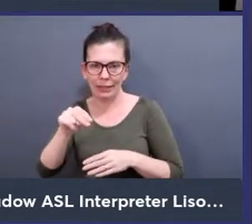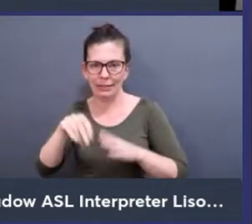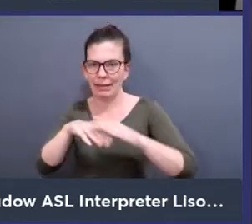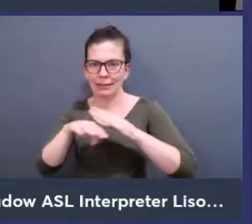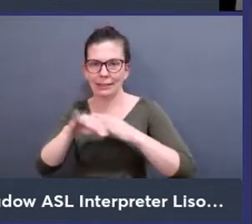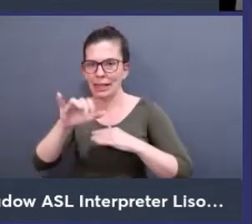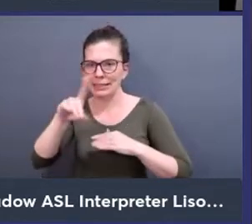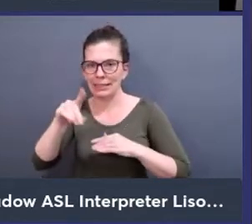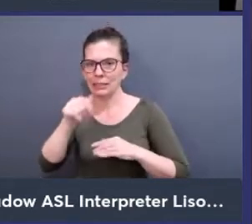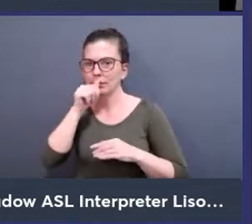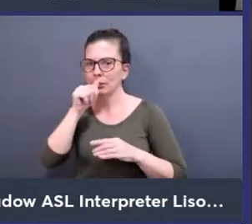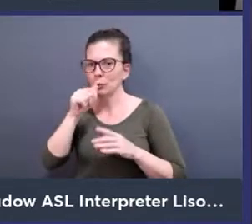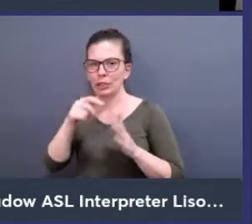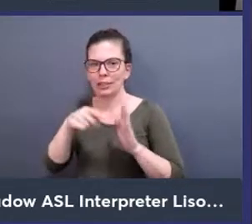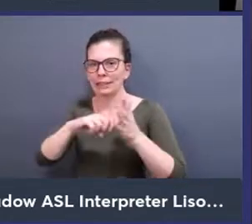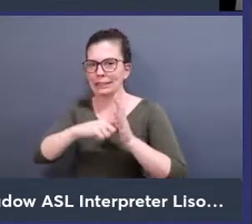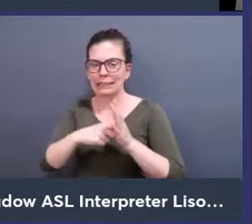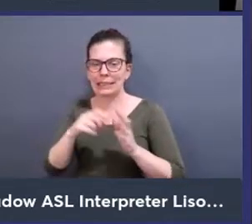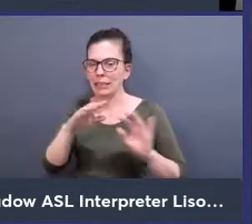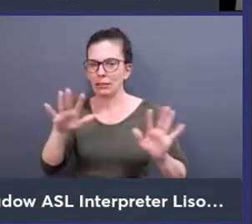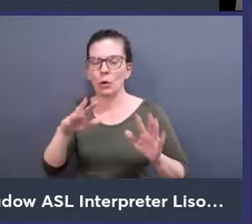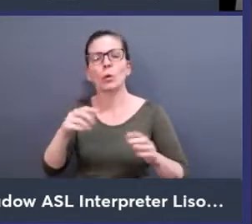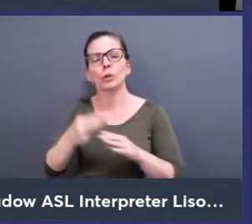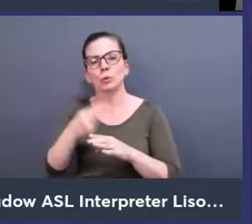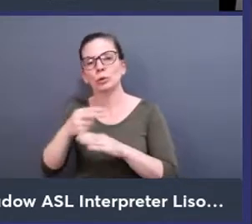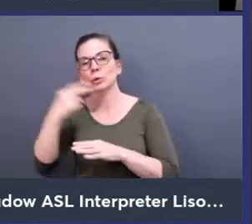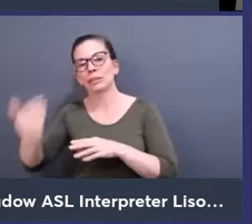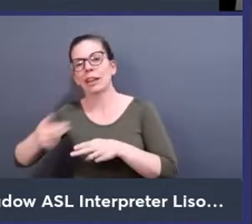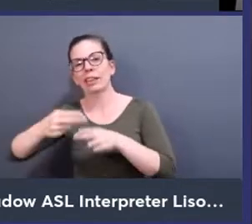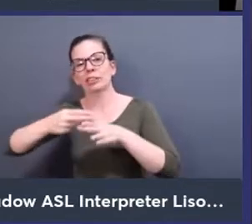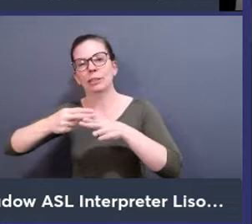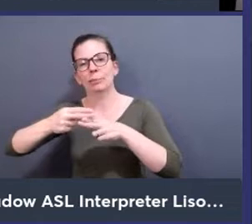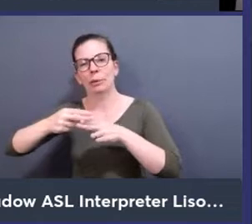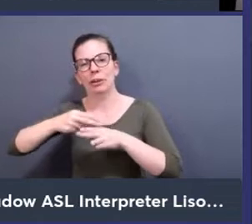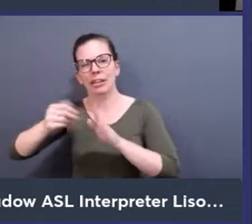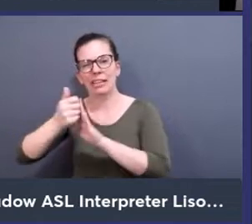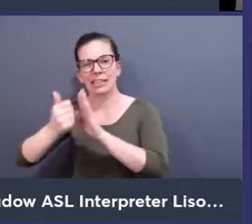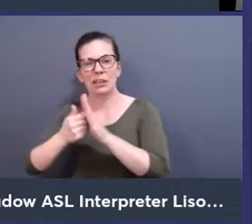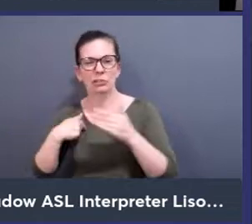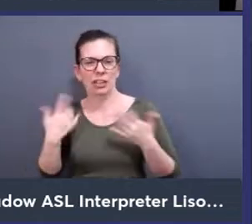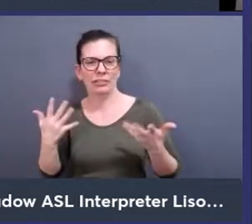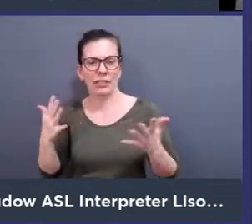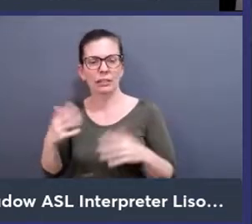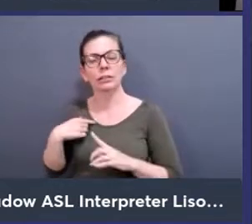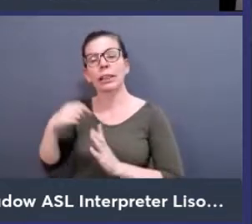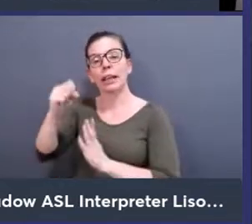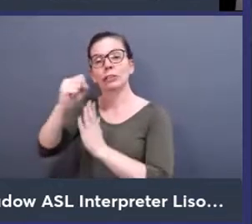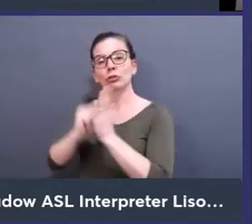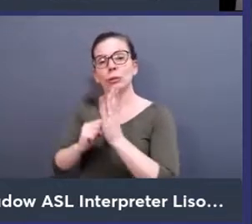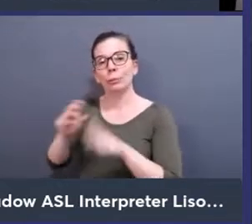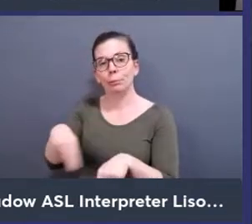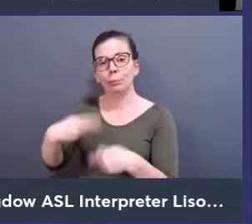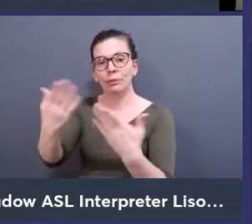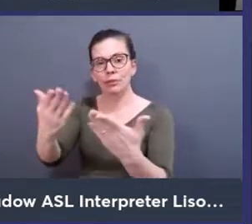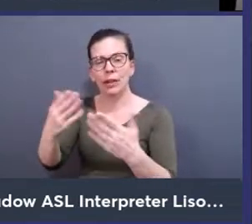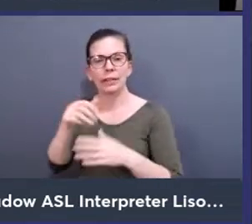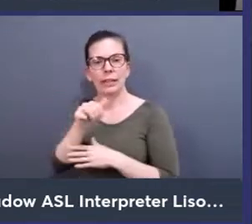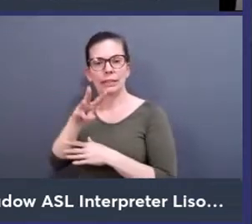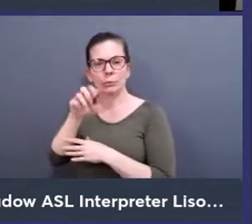You wanna create a burner user account, which I've done right now, and then the script that is provided with AWS GameKit also does some